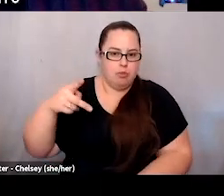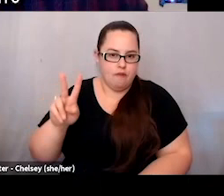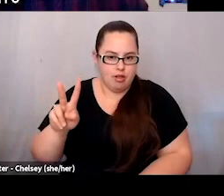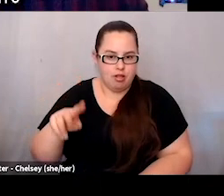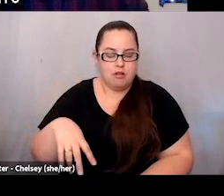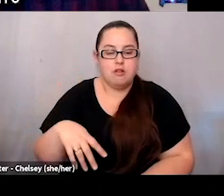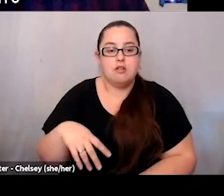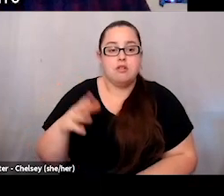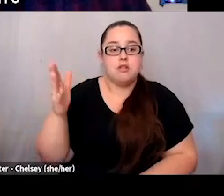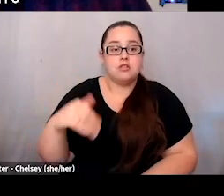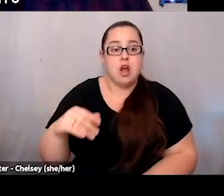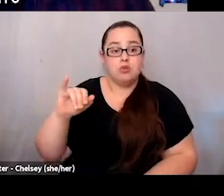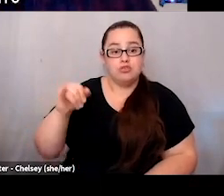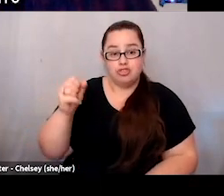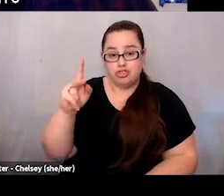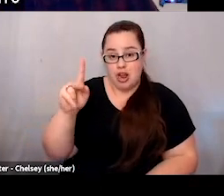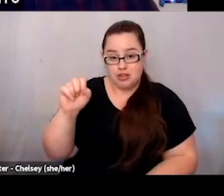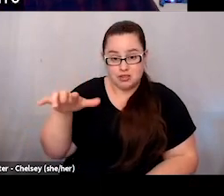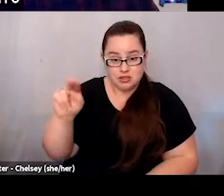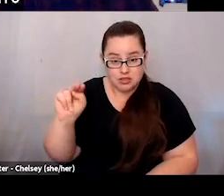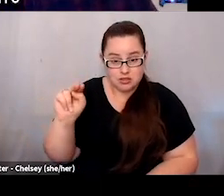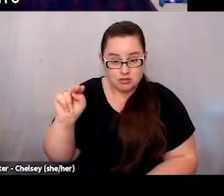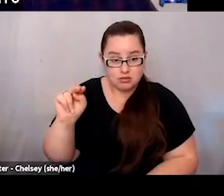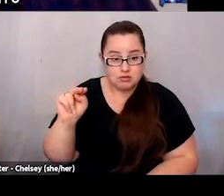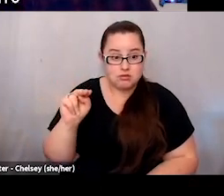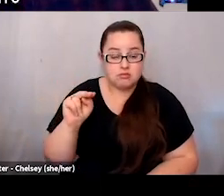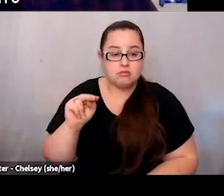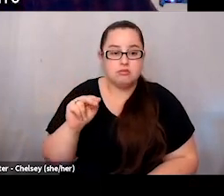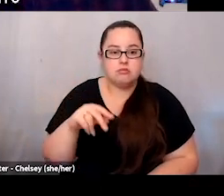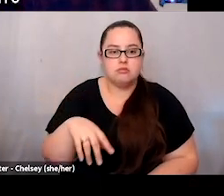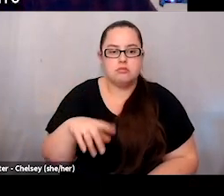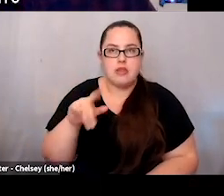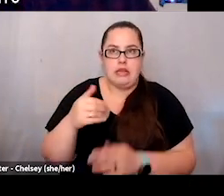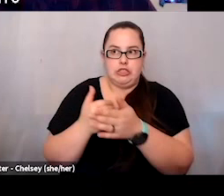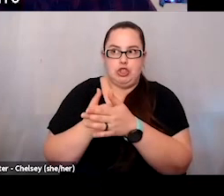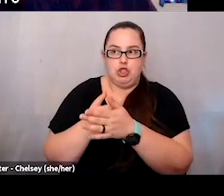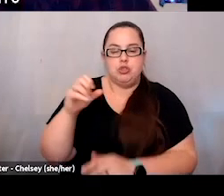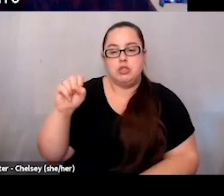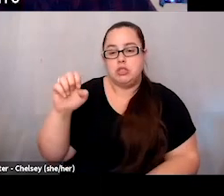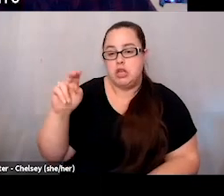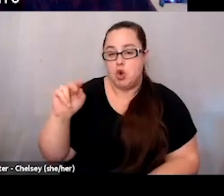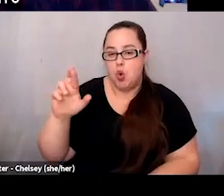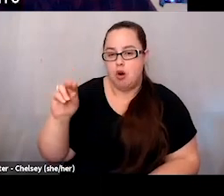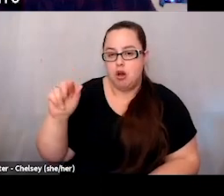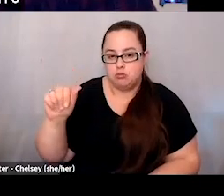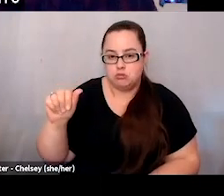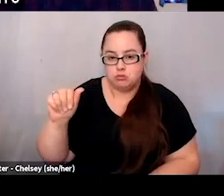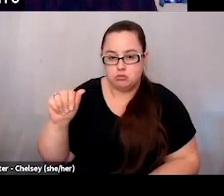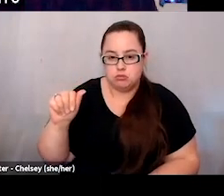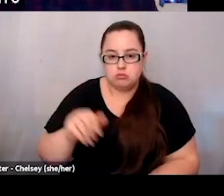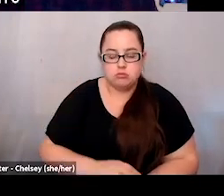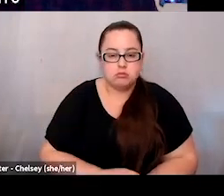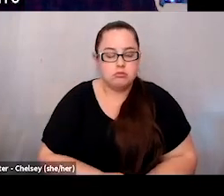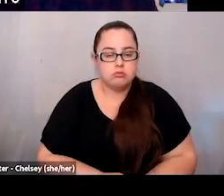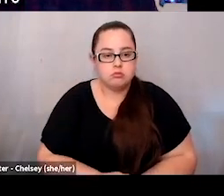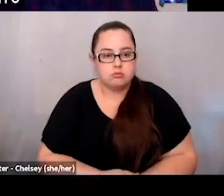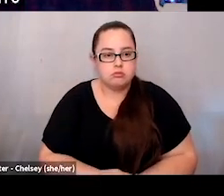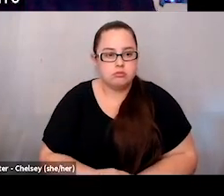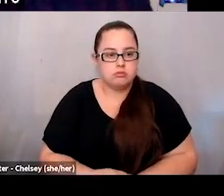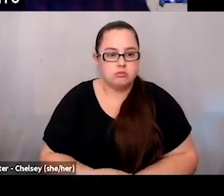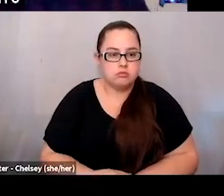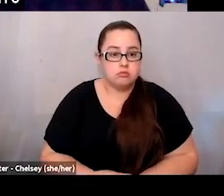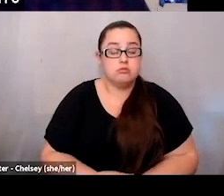Jackson Rancheria, which is located up near Sonora. So if there's one thing I would, I